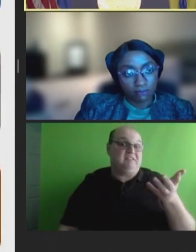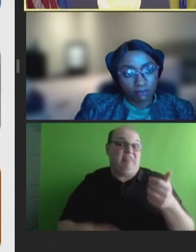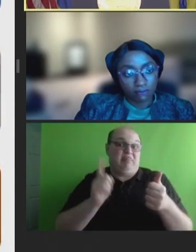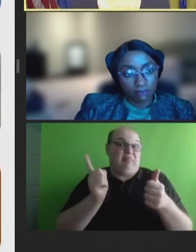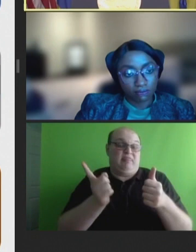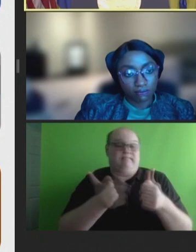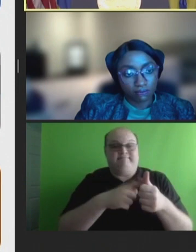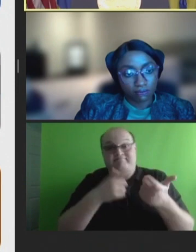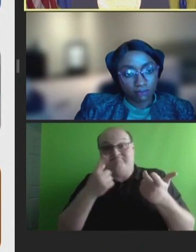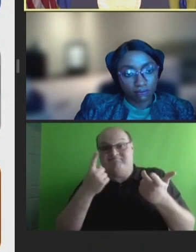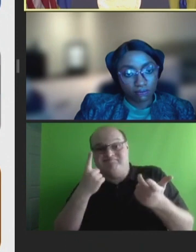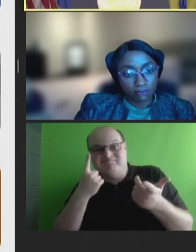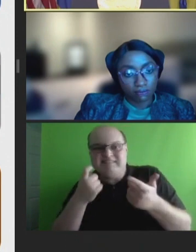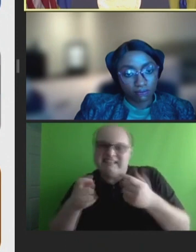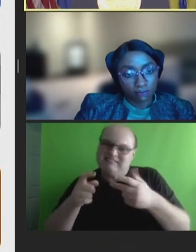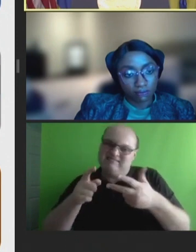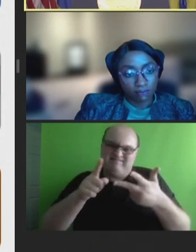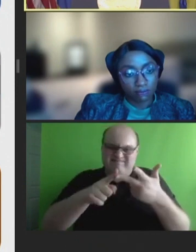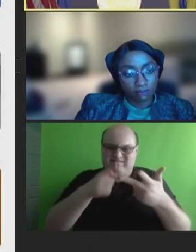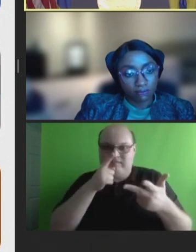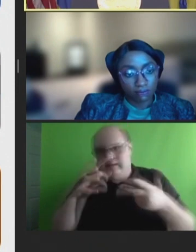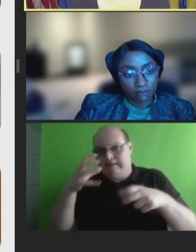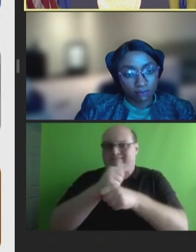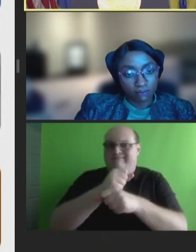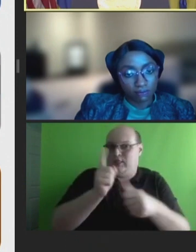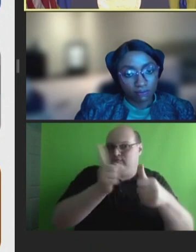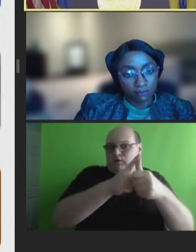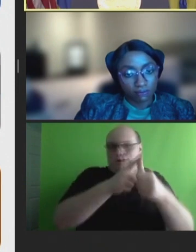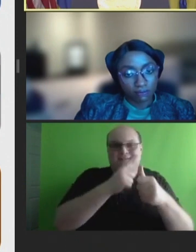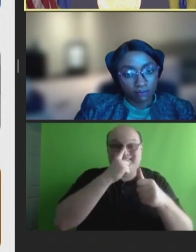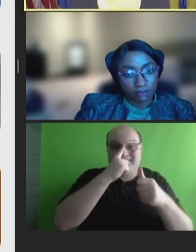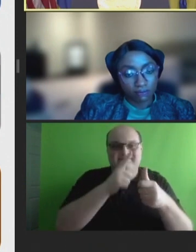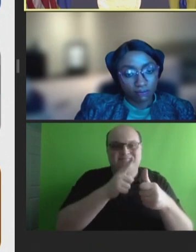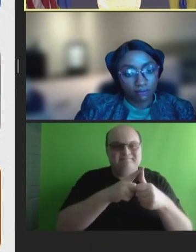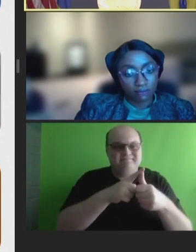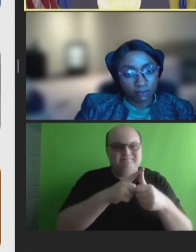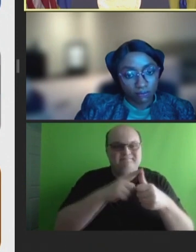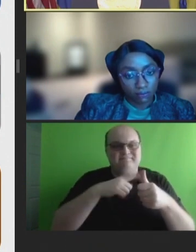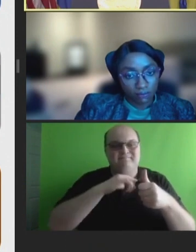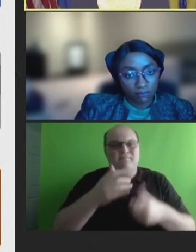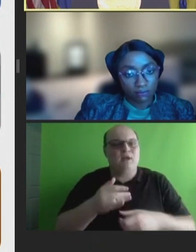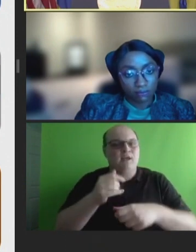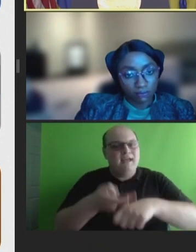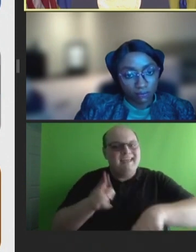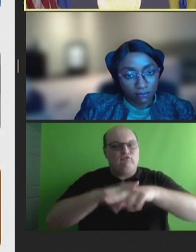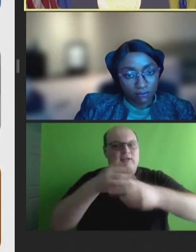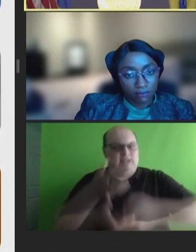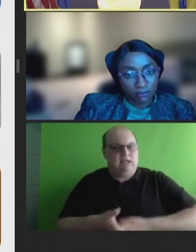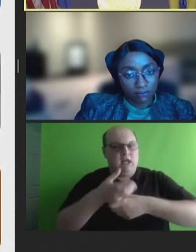So, partnering with trusted messengers, increasing access to vaccines. You're more likely to have